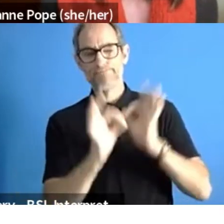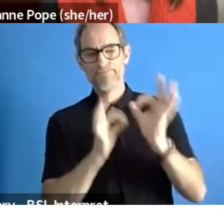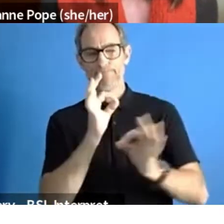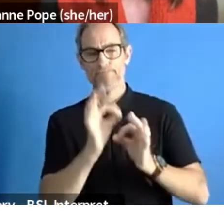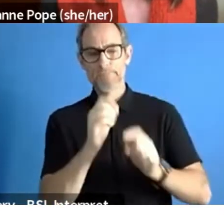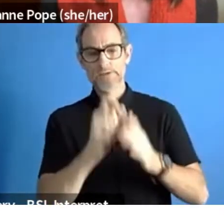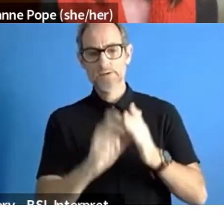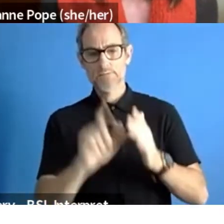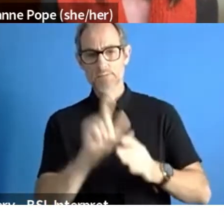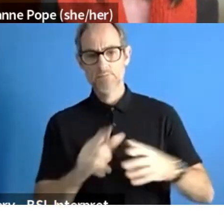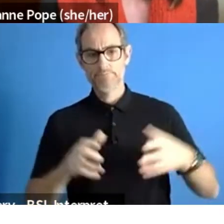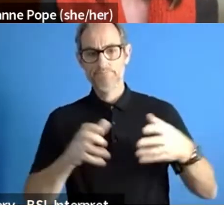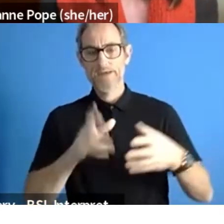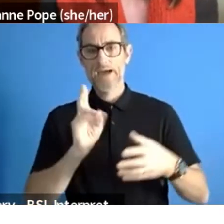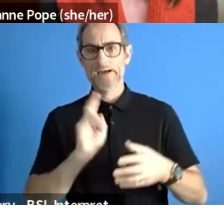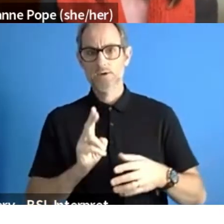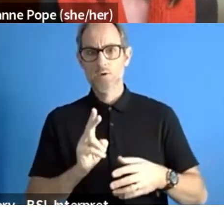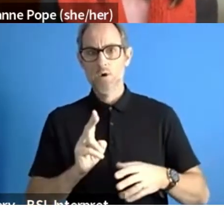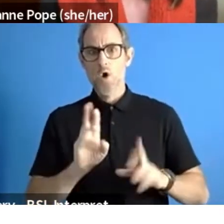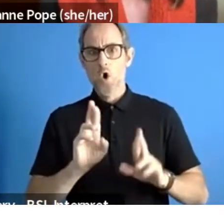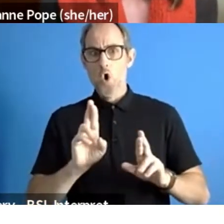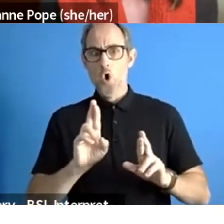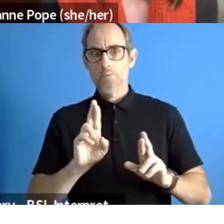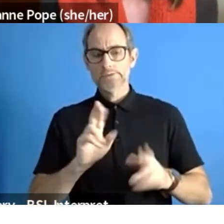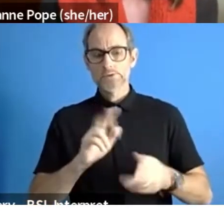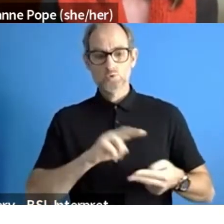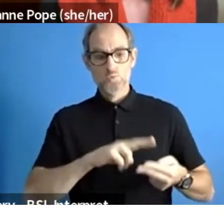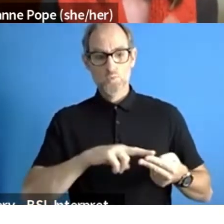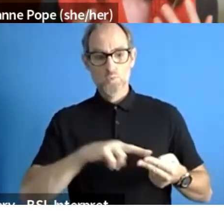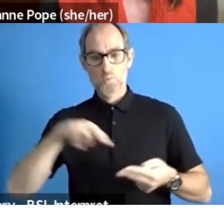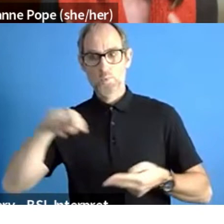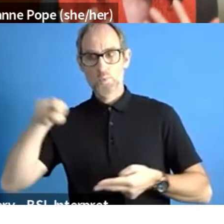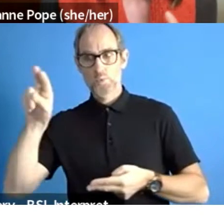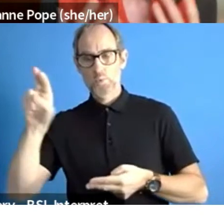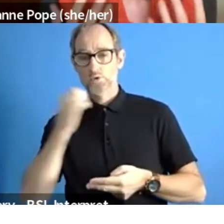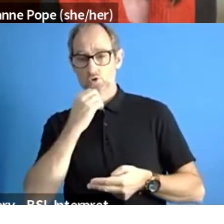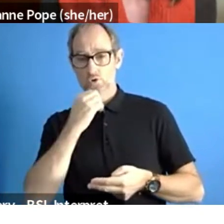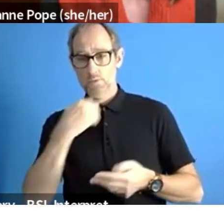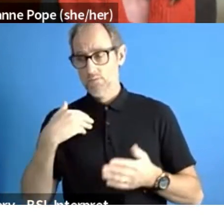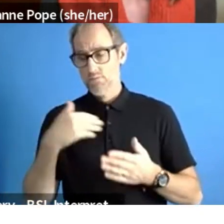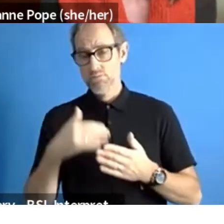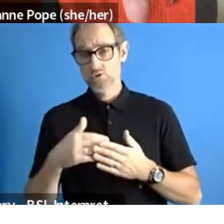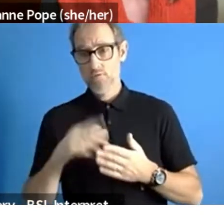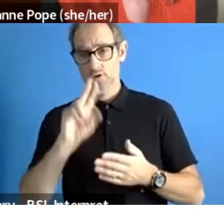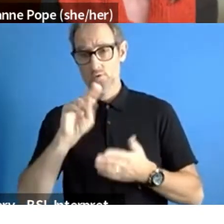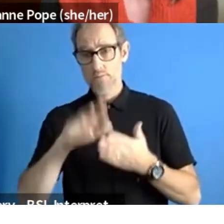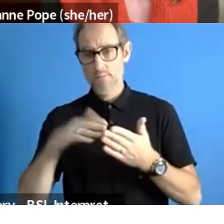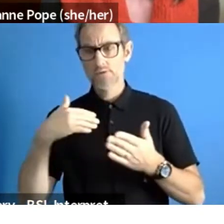upward trend but we feel like we're in a much better position than we were